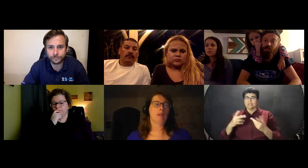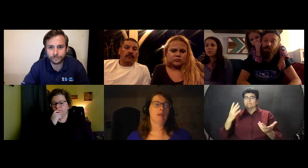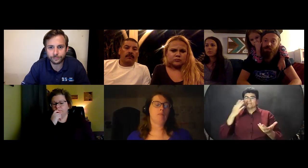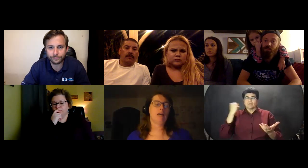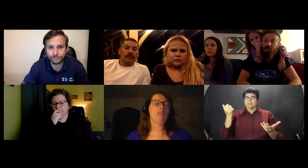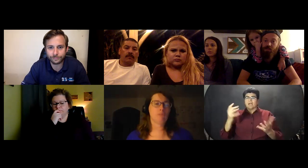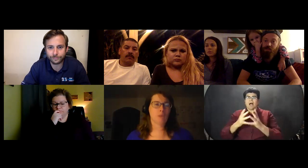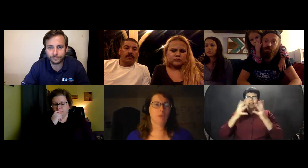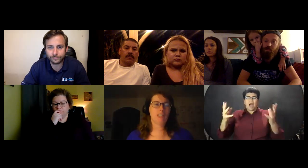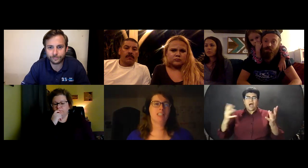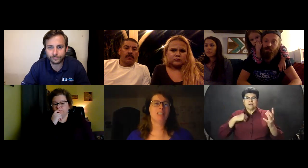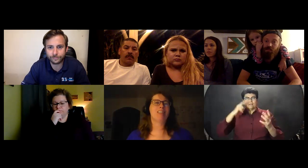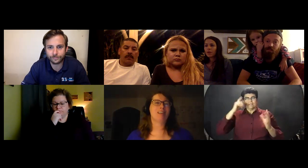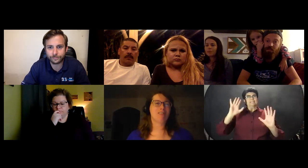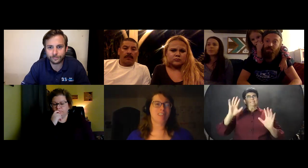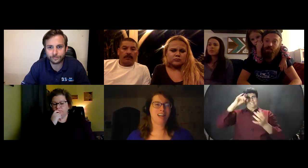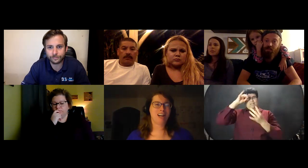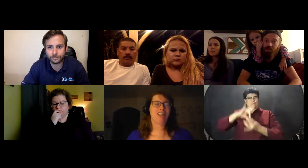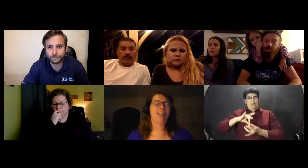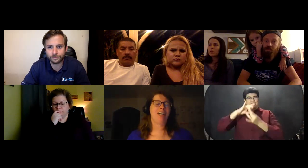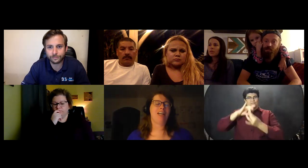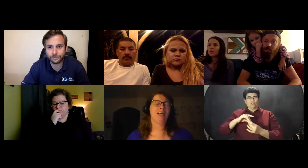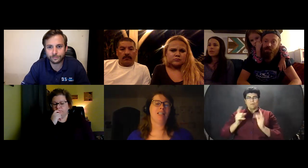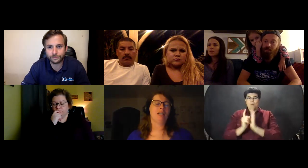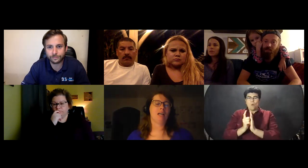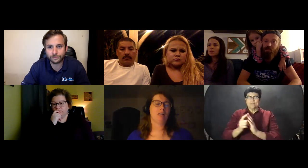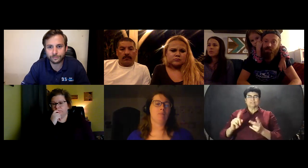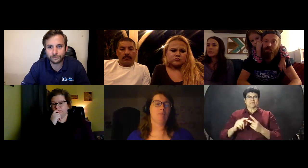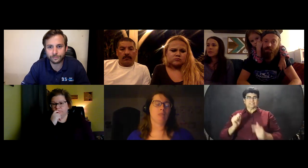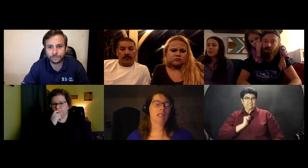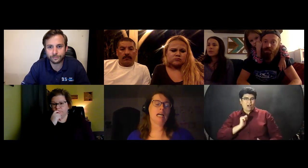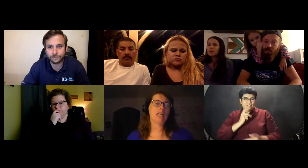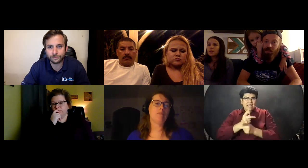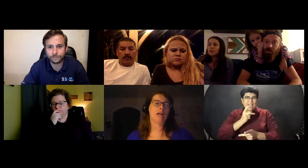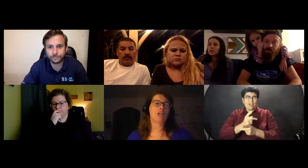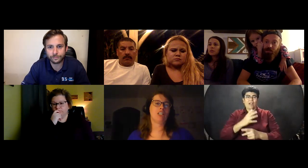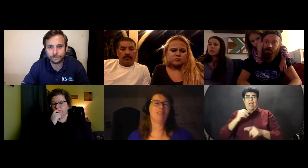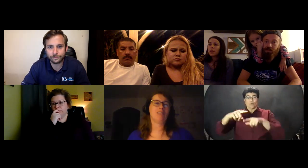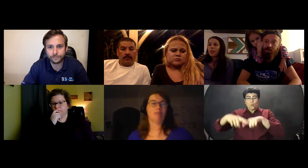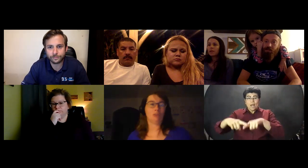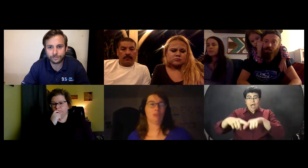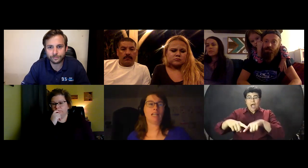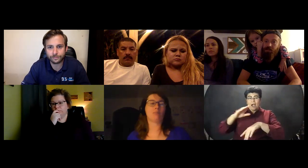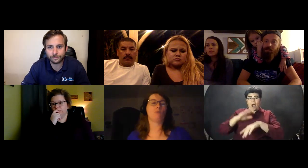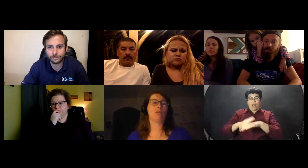mindful moments self-care and